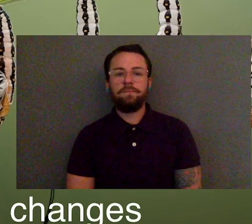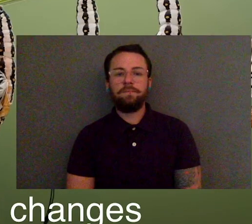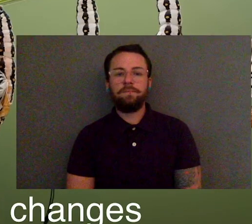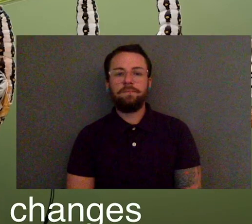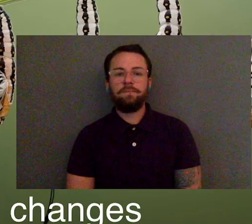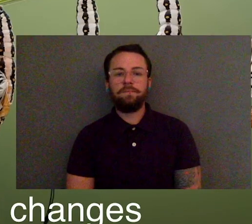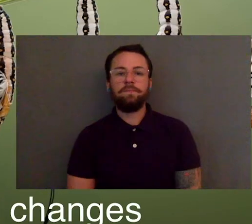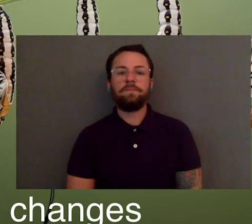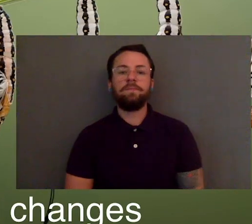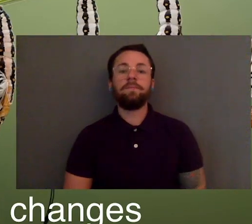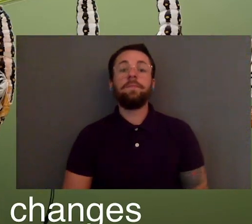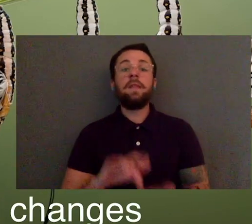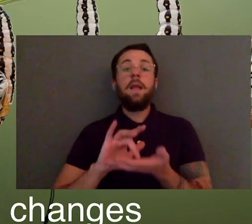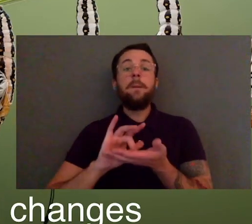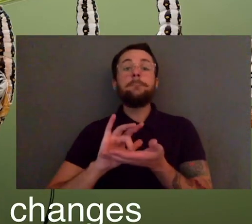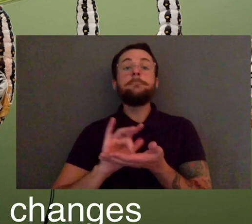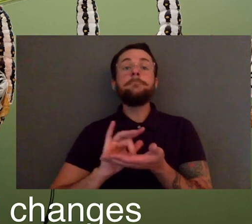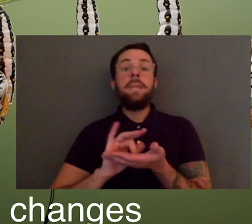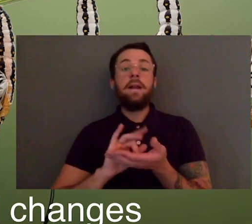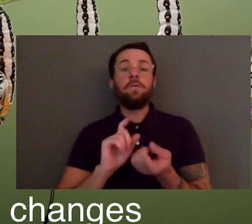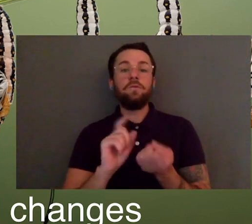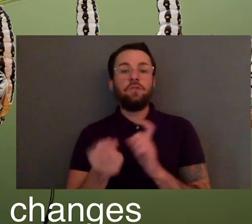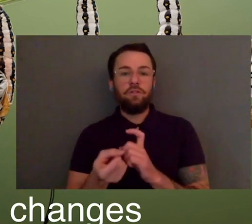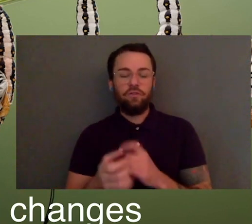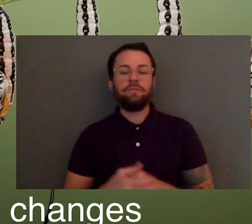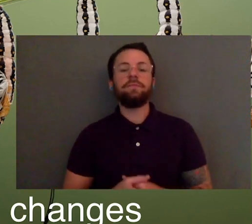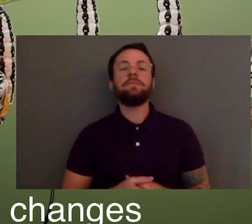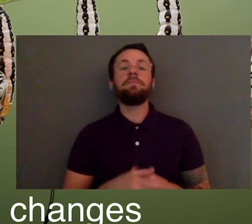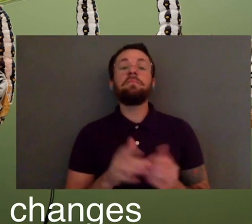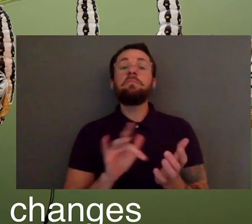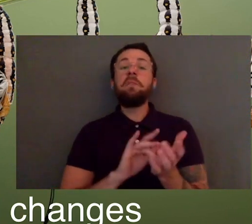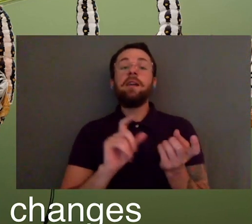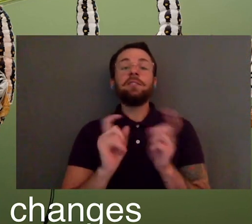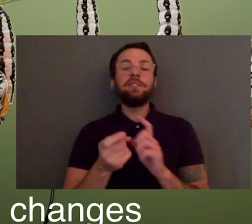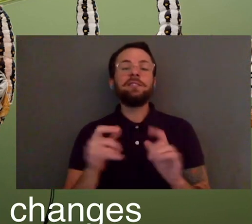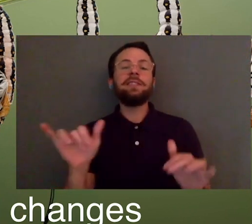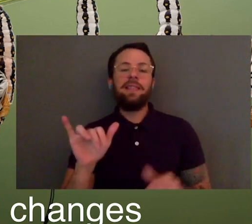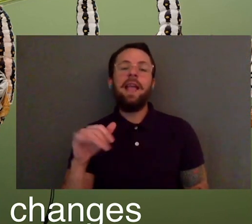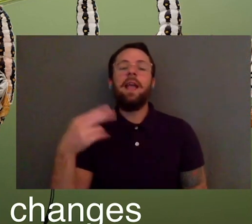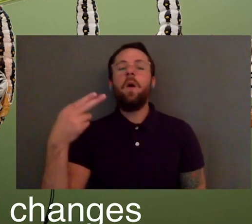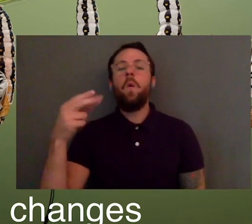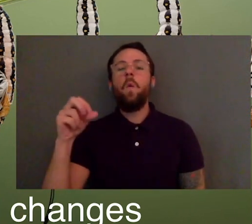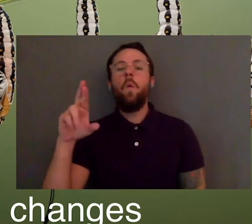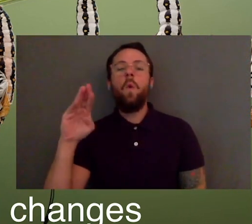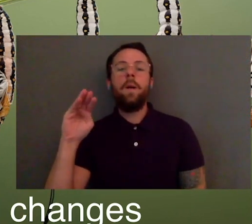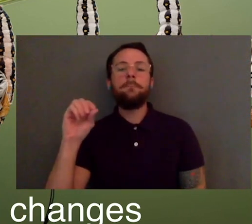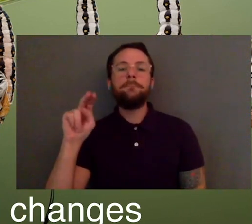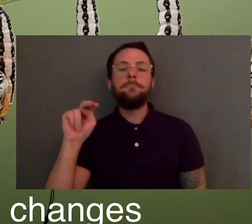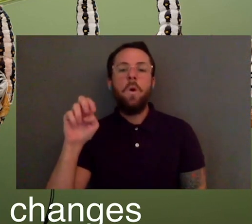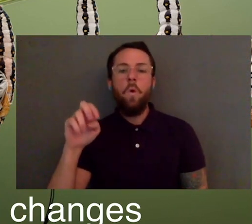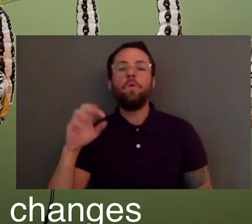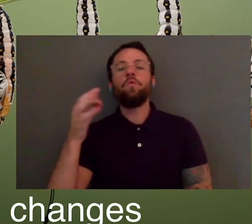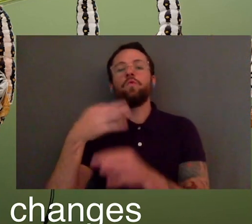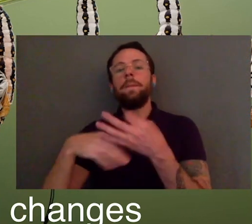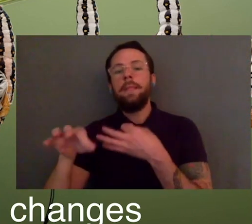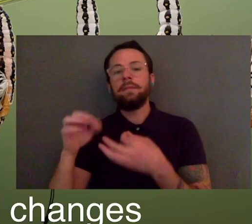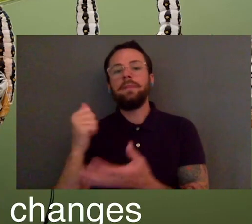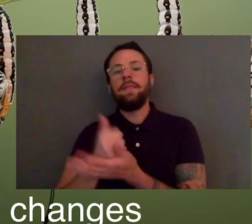So there's a lot of very complex types of legal transitions that you can make.